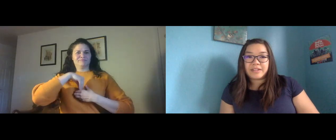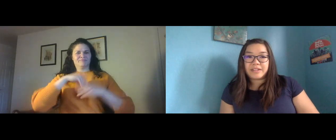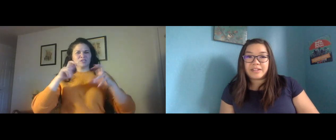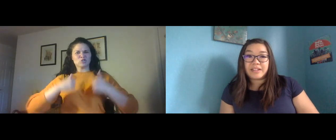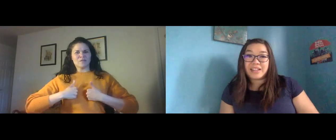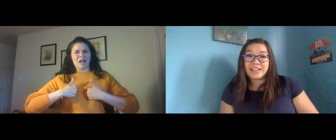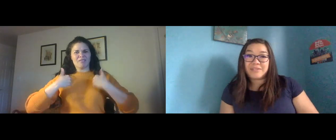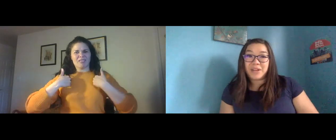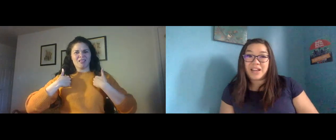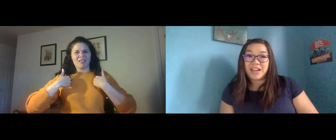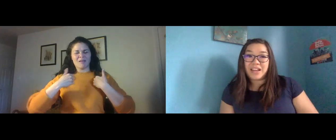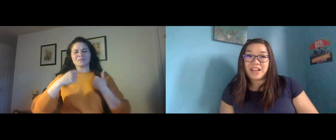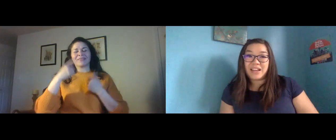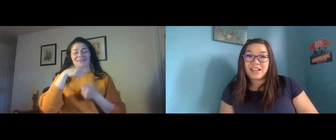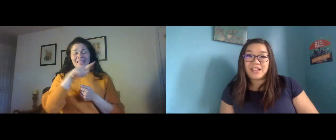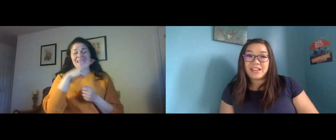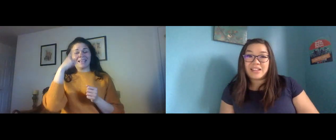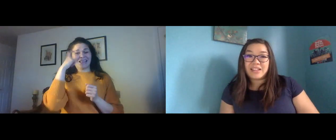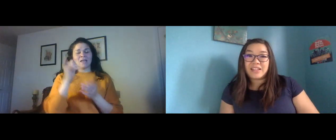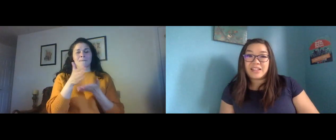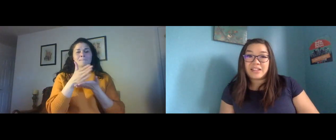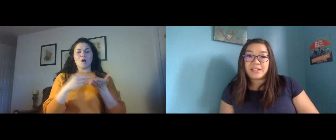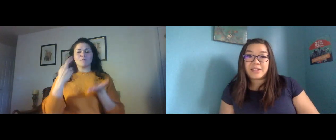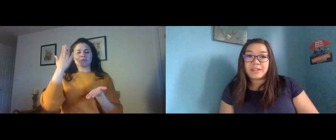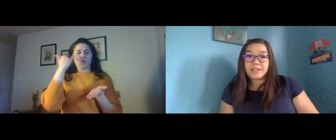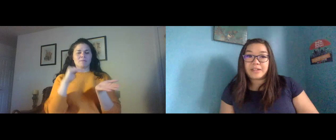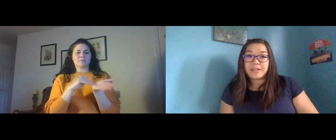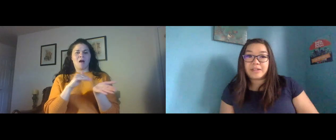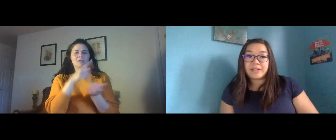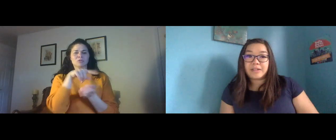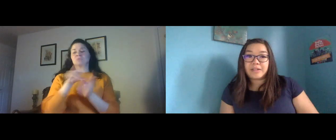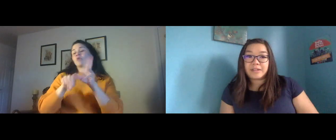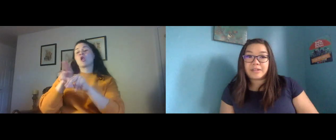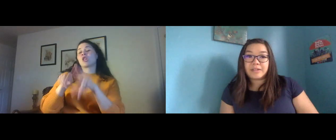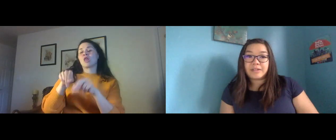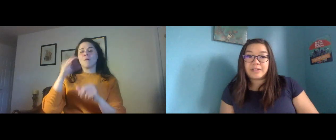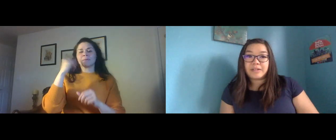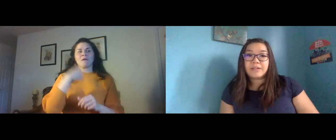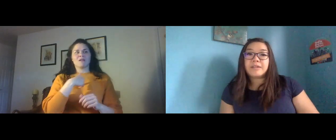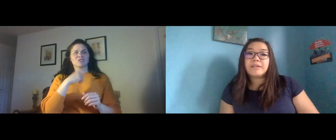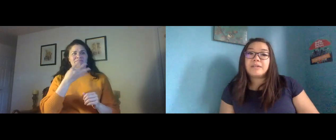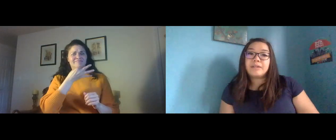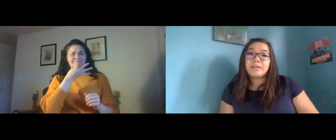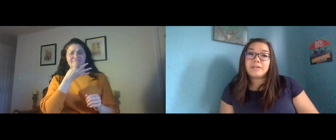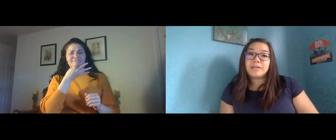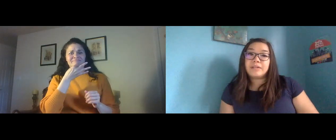that I had an innate survival instinct. They suspect part of the reason so many doctors initially argued that I wasn’t deaf